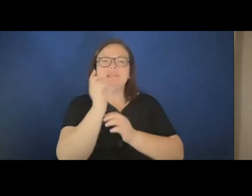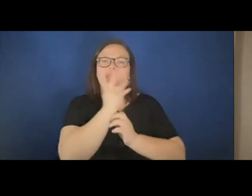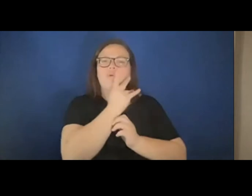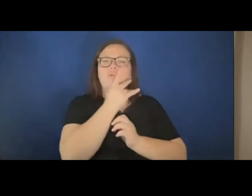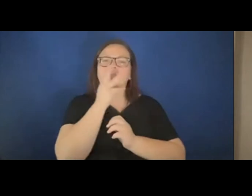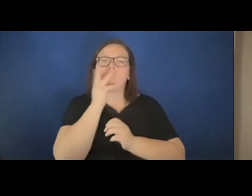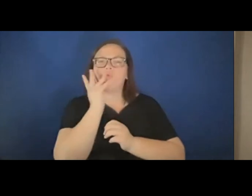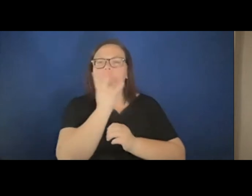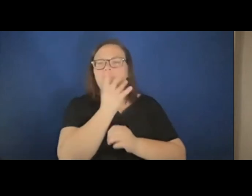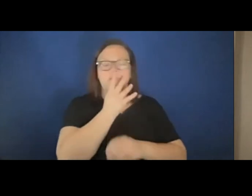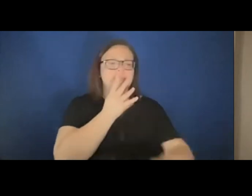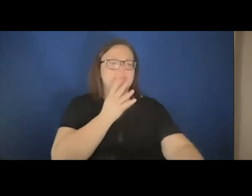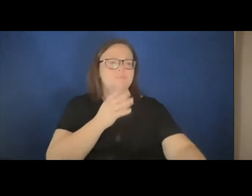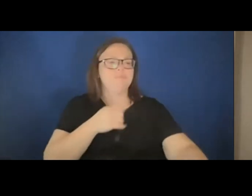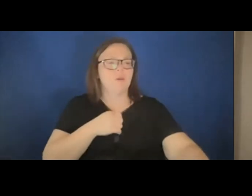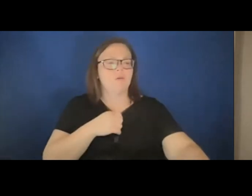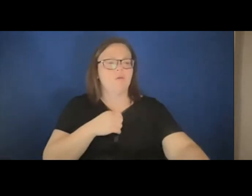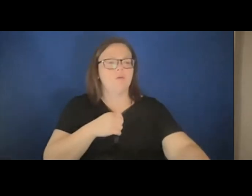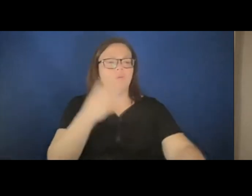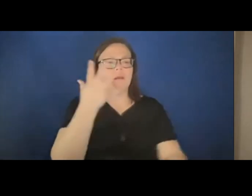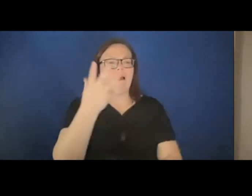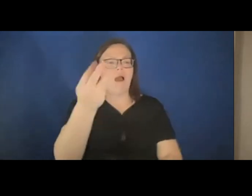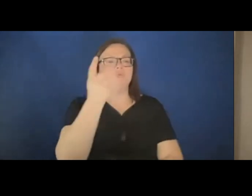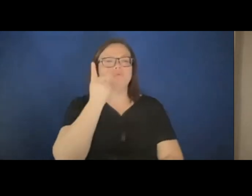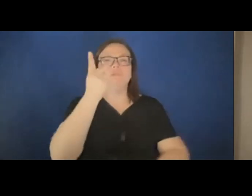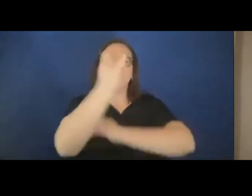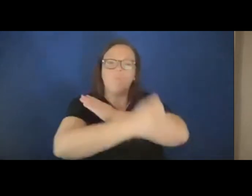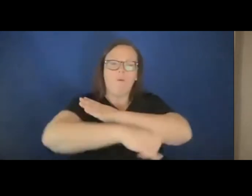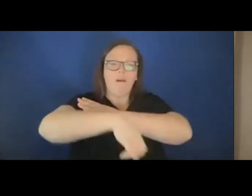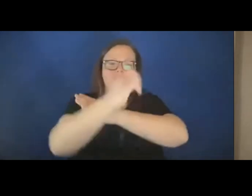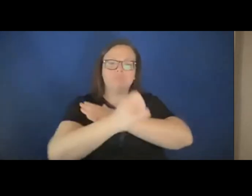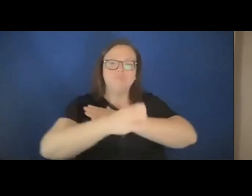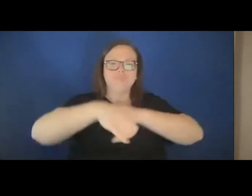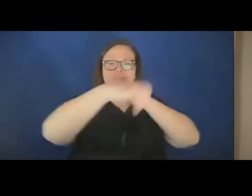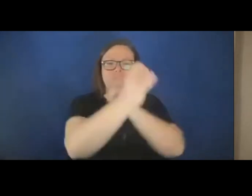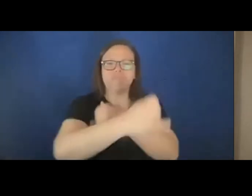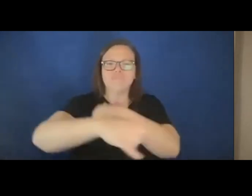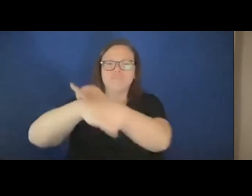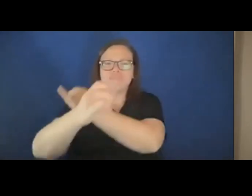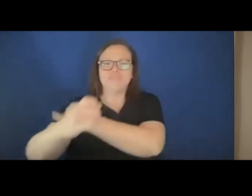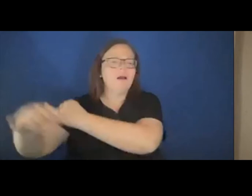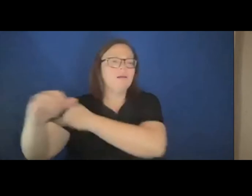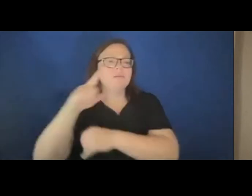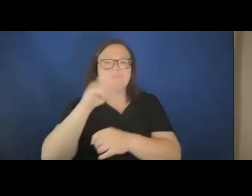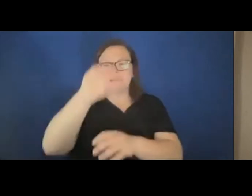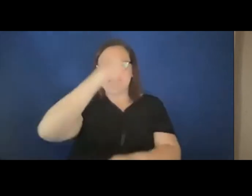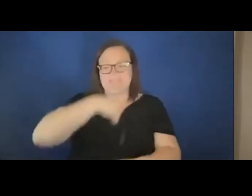We went out to sea a bank of whales was heading South a young man among us a hero tried to straddle one of the sea creatures